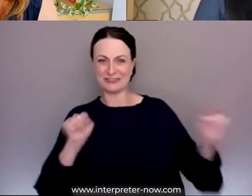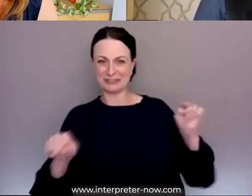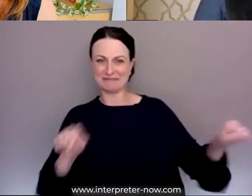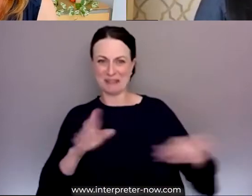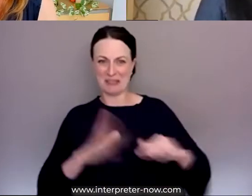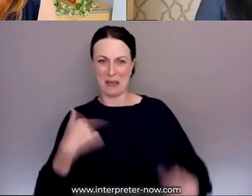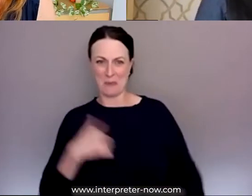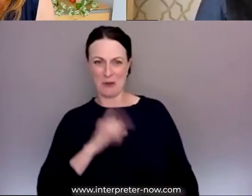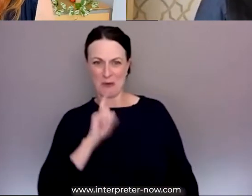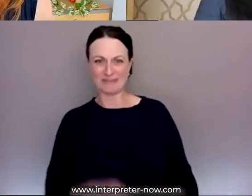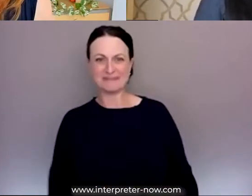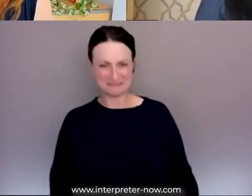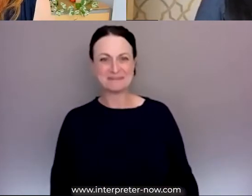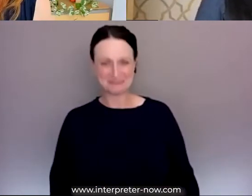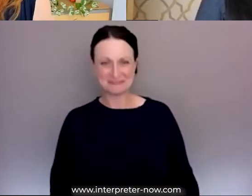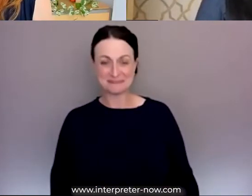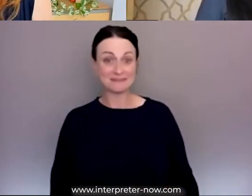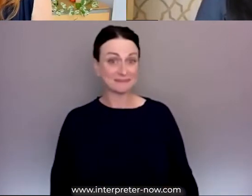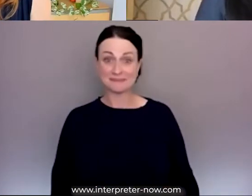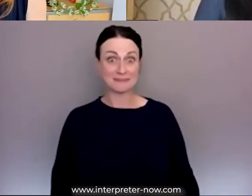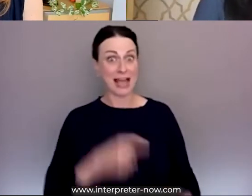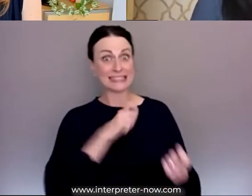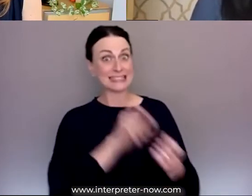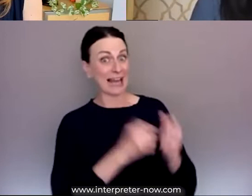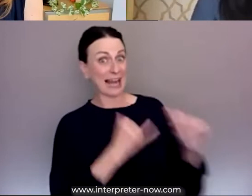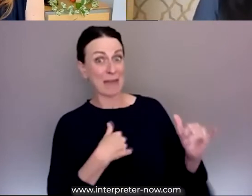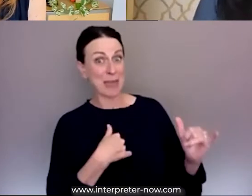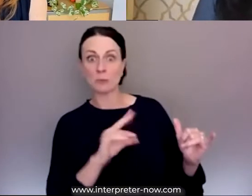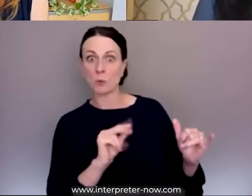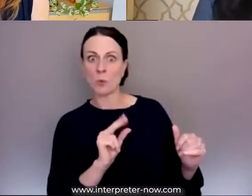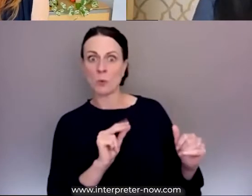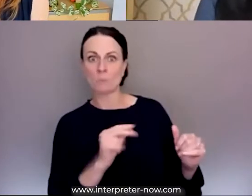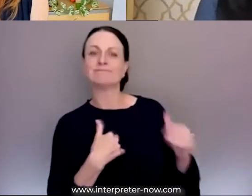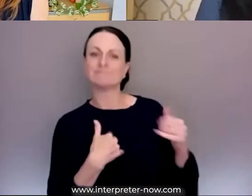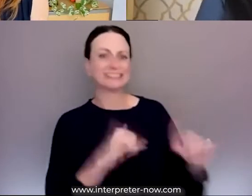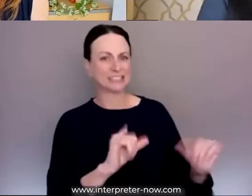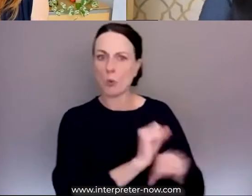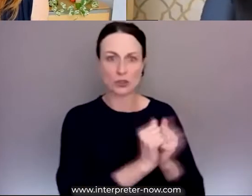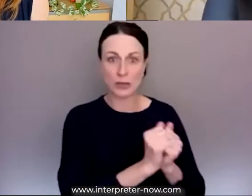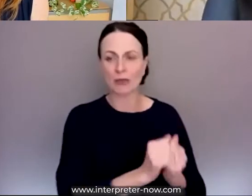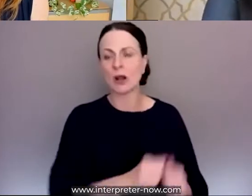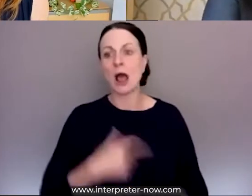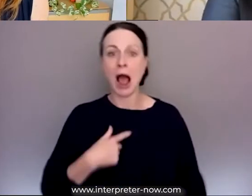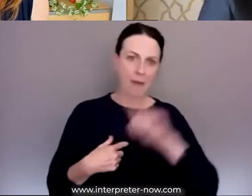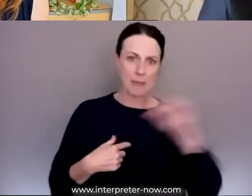It's interesting, because from my end, and if people haven't figured it out, I definitely identify as left and far left and progressive.